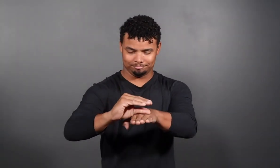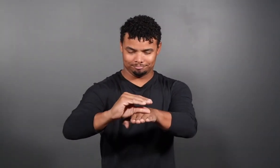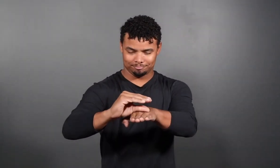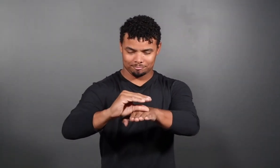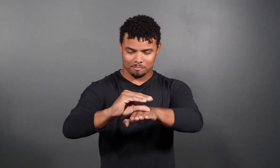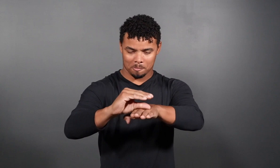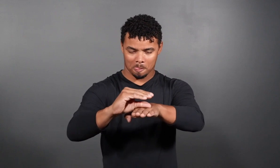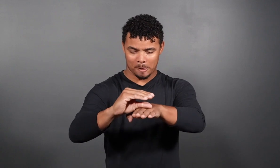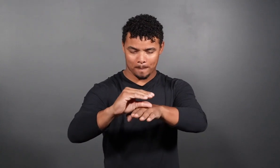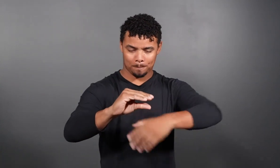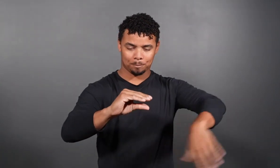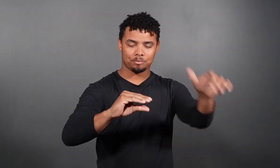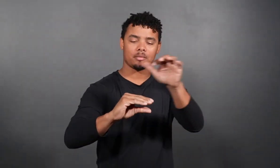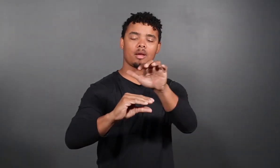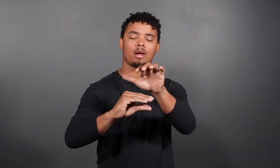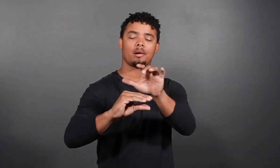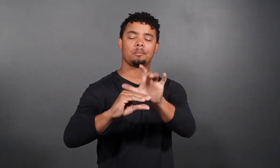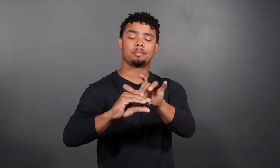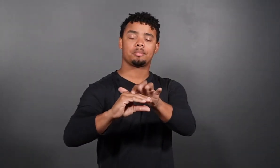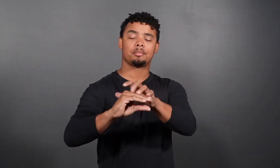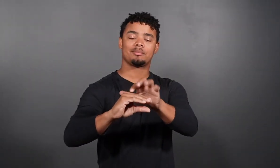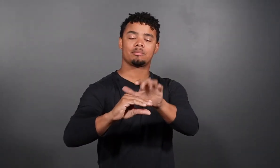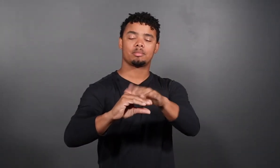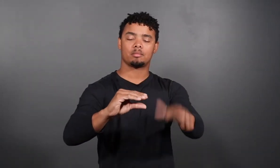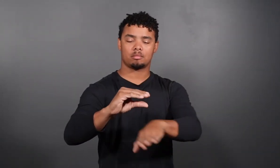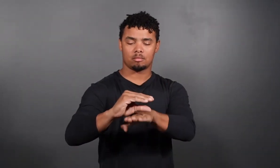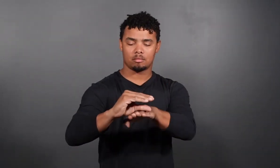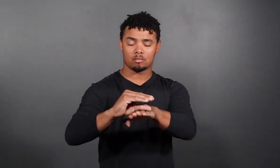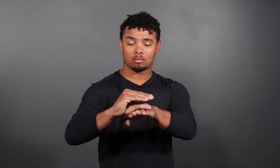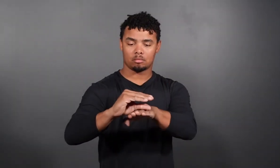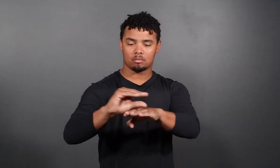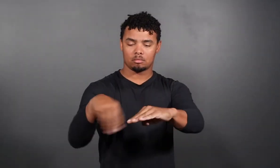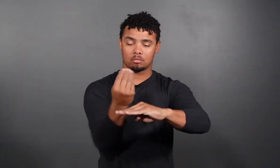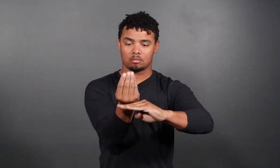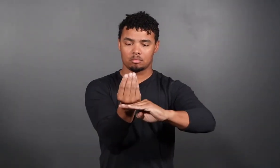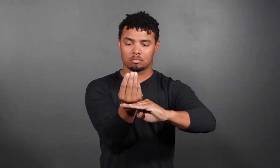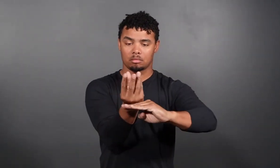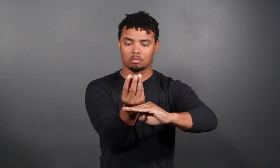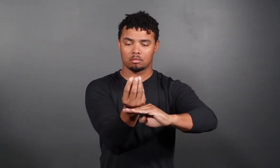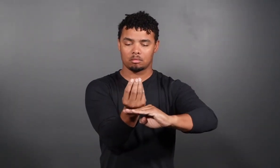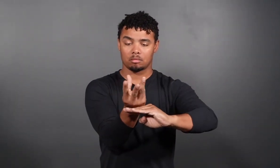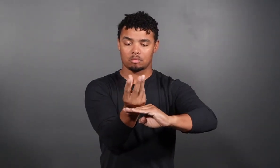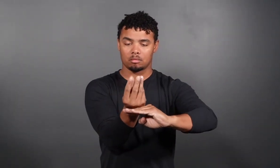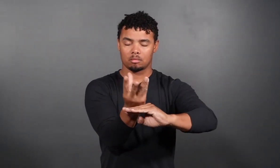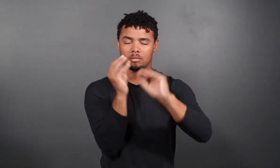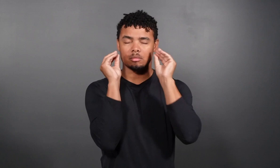placing it on the surface before him he punches in a code it pulses as it boots up